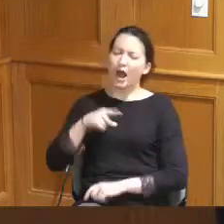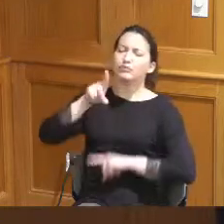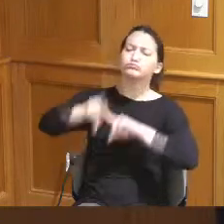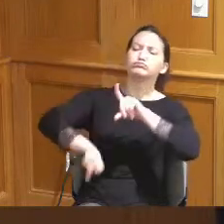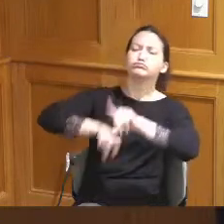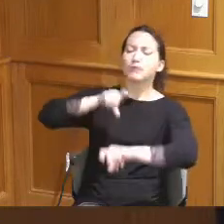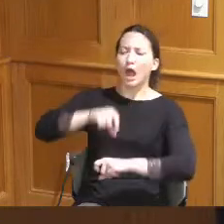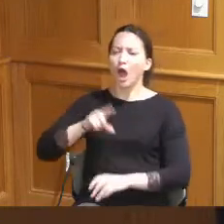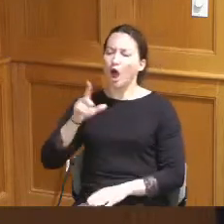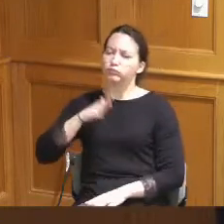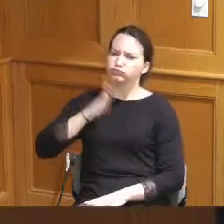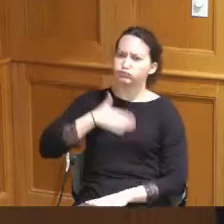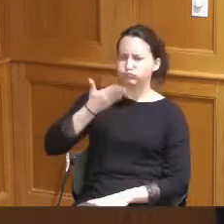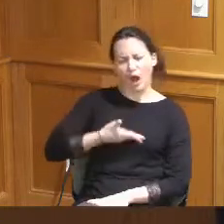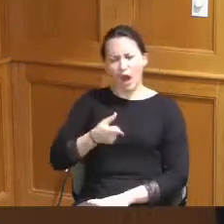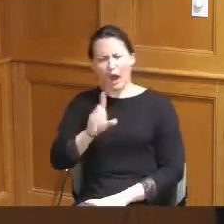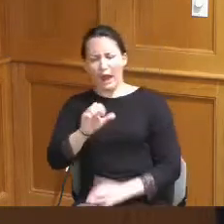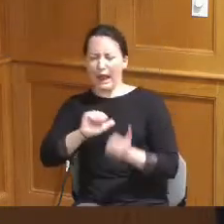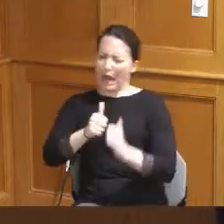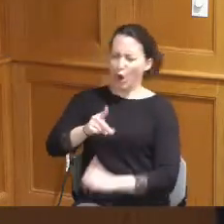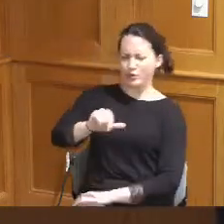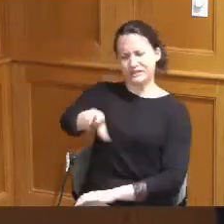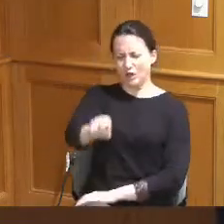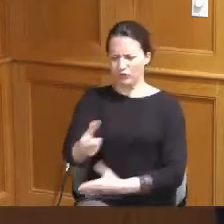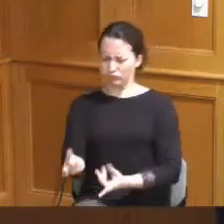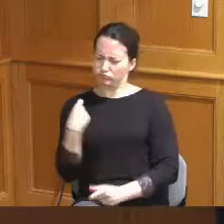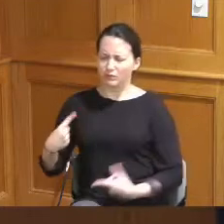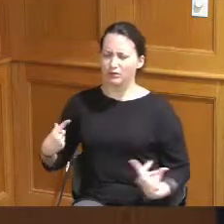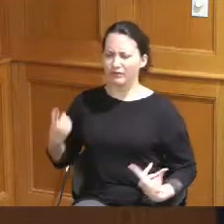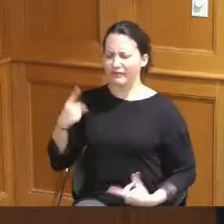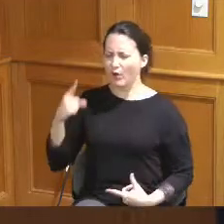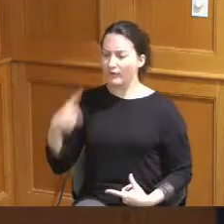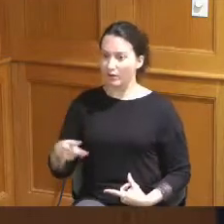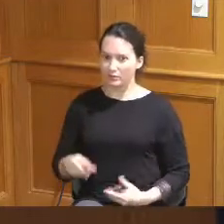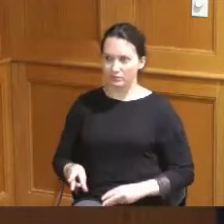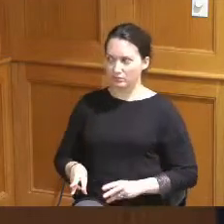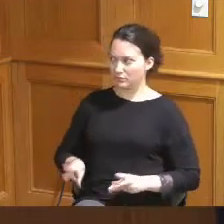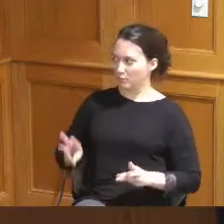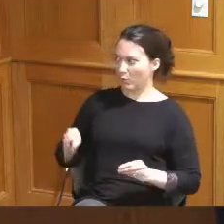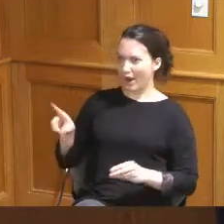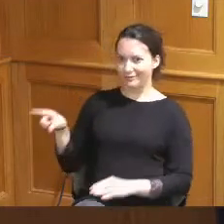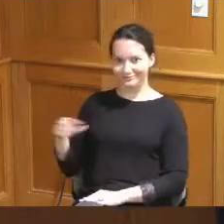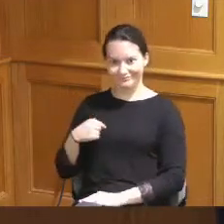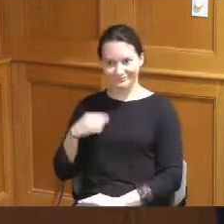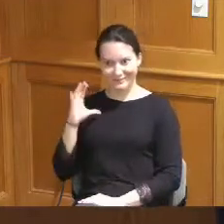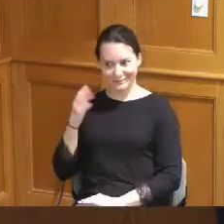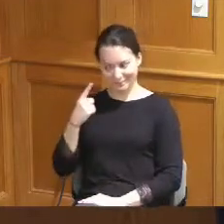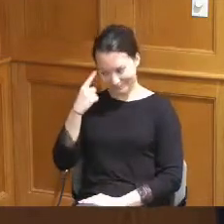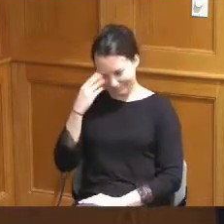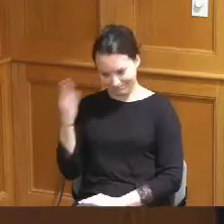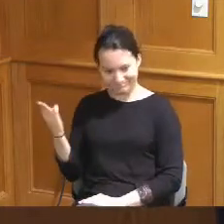got really upset how dare you ask me a question say wow sounds familiar but this type of behavior